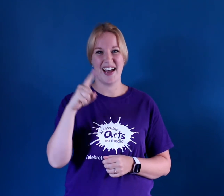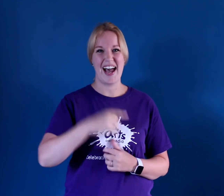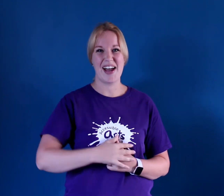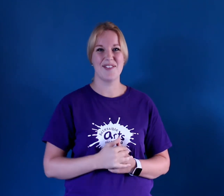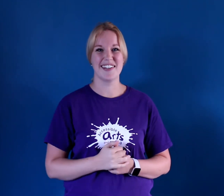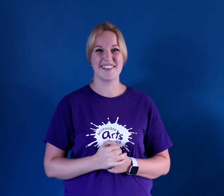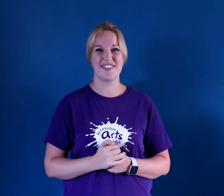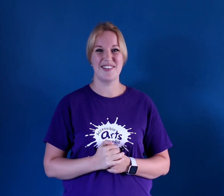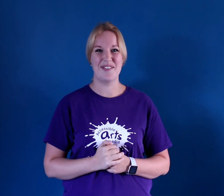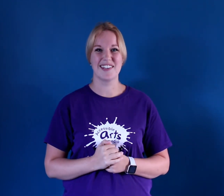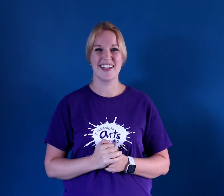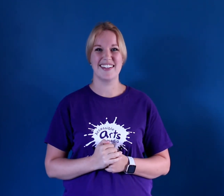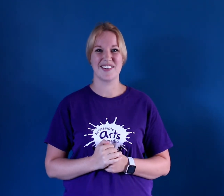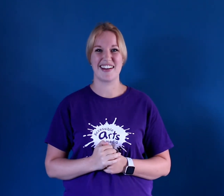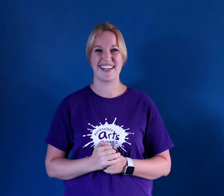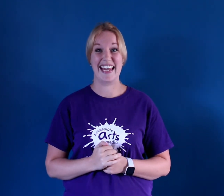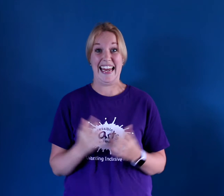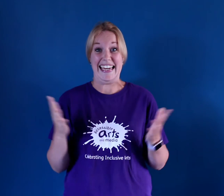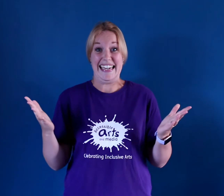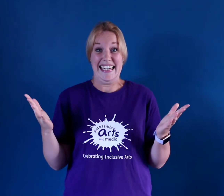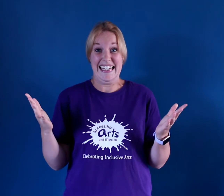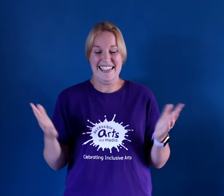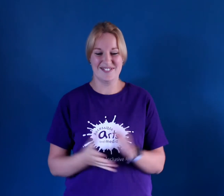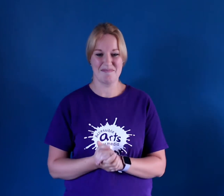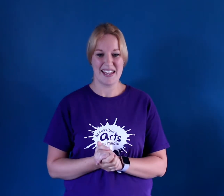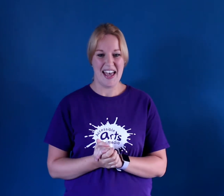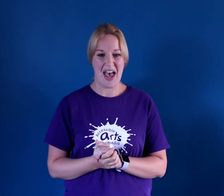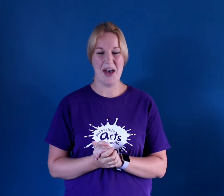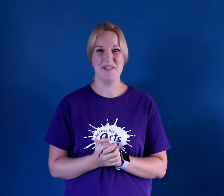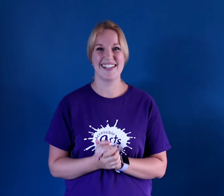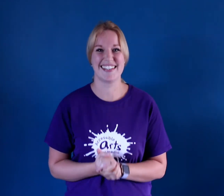I wonder if you know what it is already?